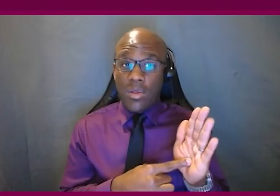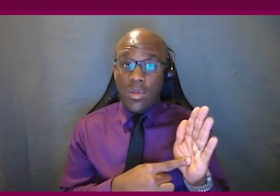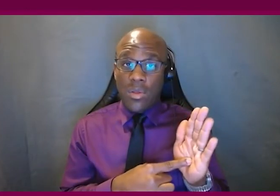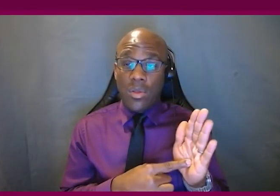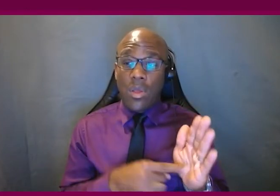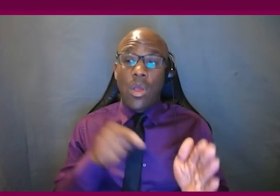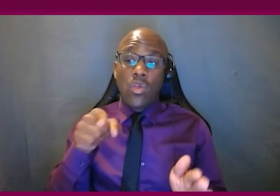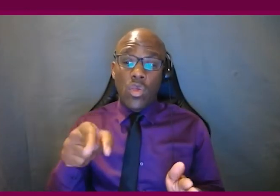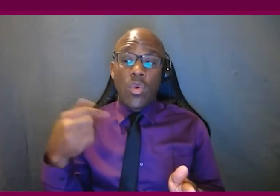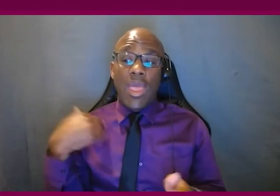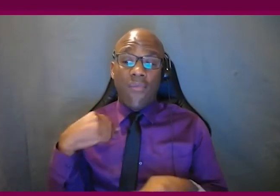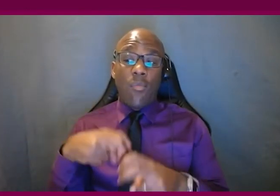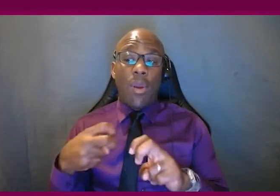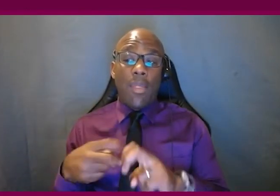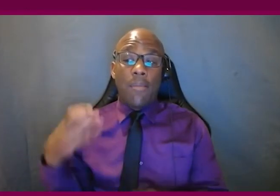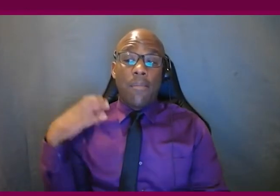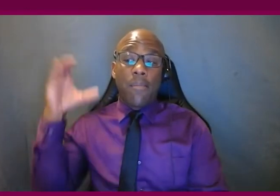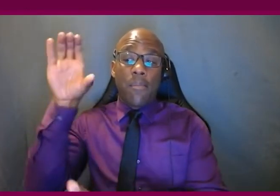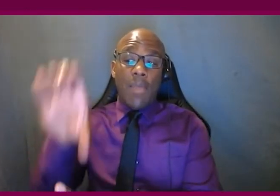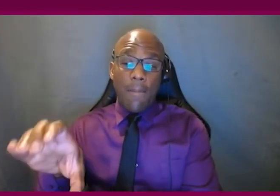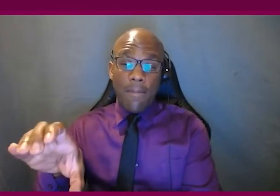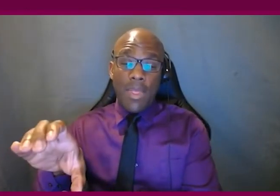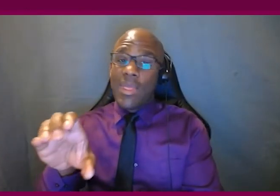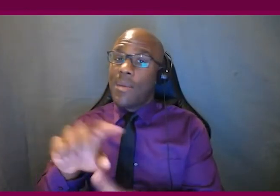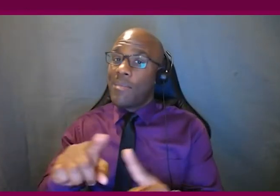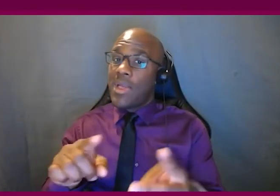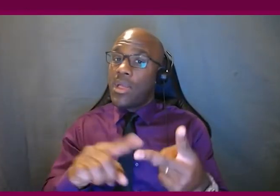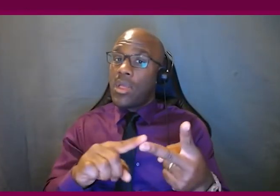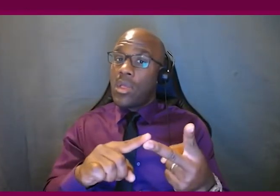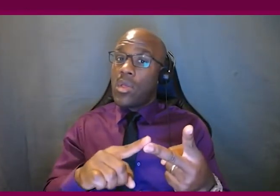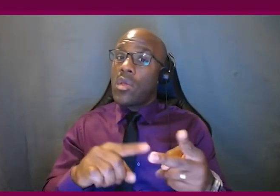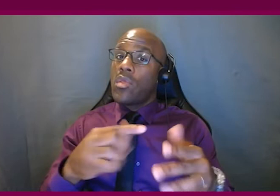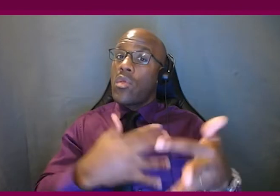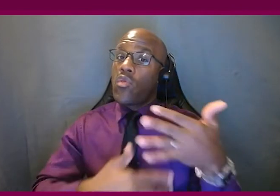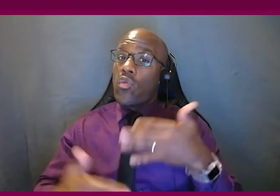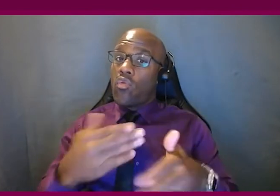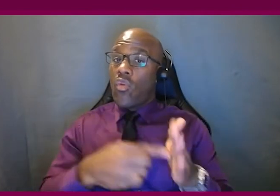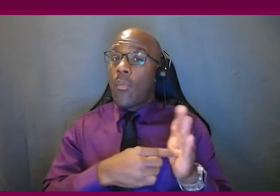And that goes down to everything from infrastructure, to the education system, how we teach, how